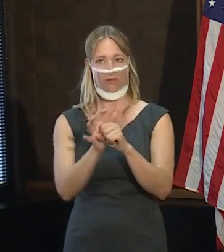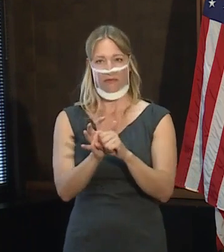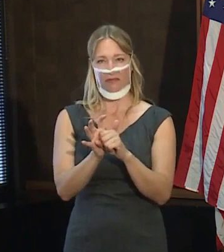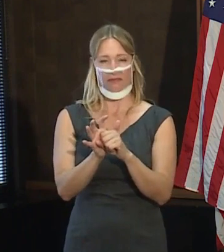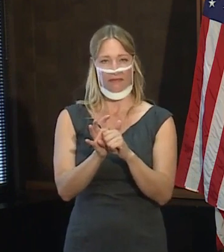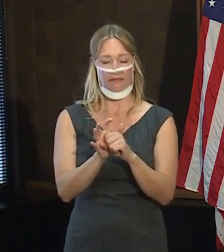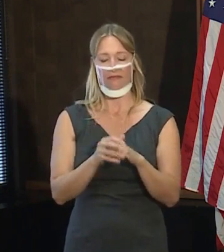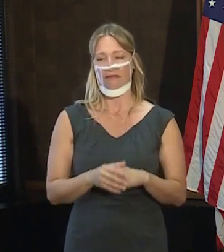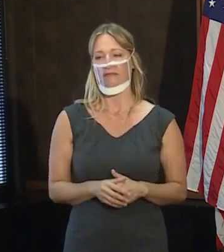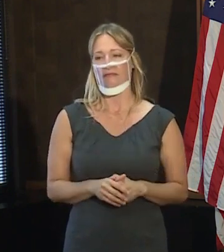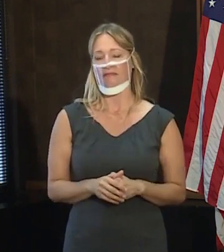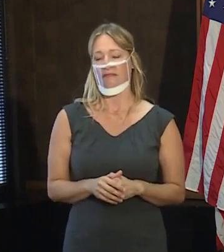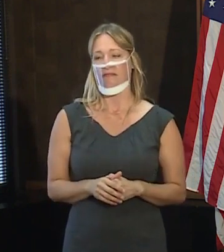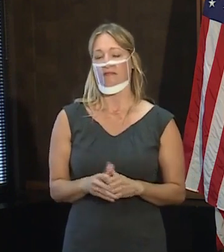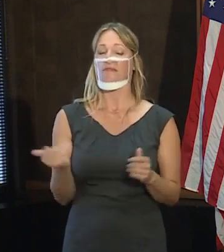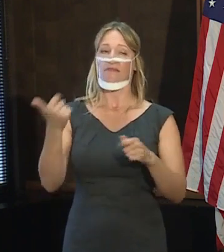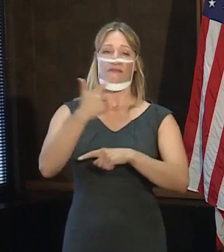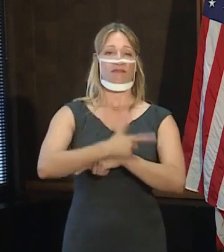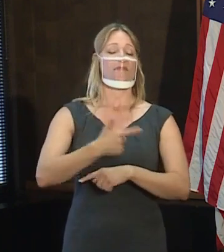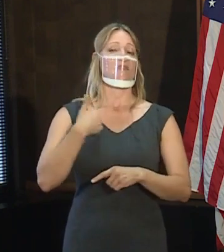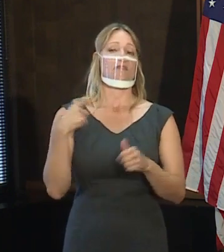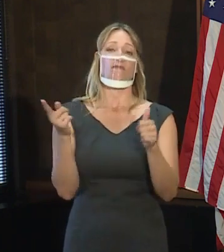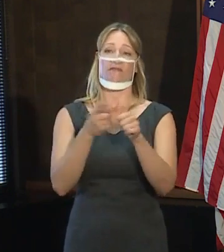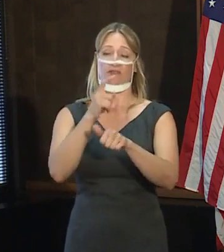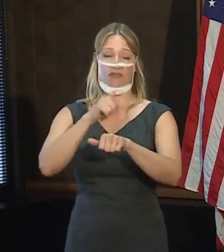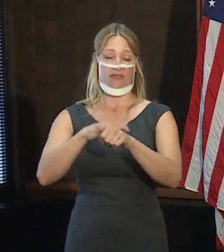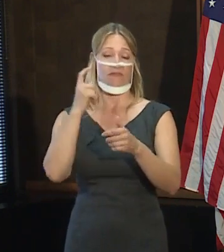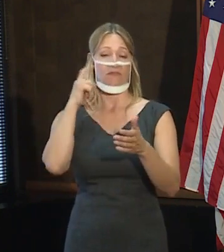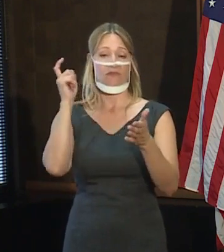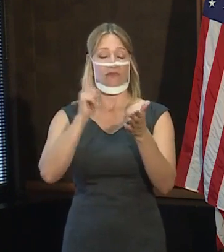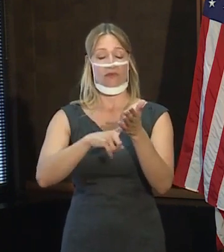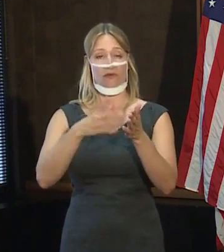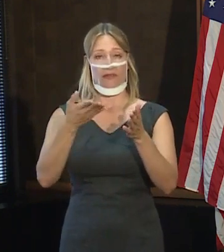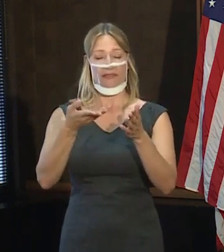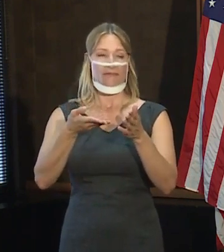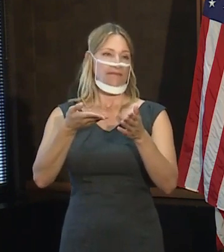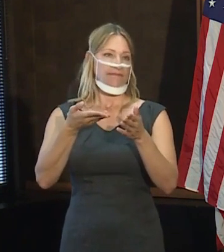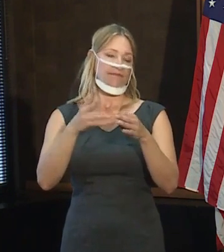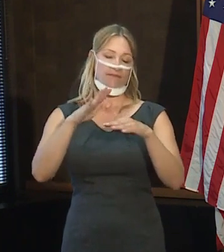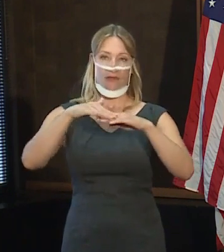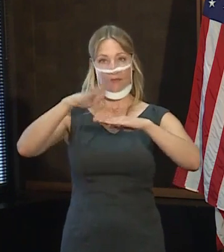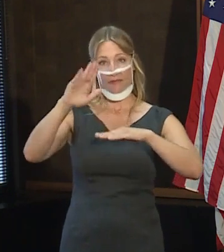WHAT IS REALLY WORRISOME TO ME ME TO IS THE POSITIVITY WAIT.